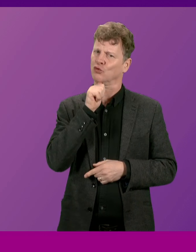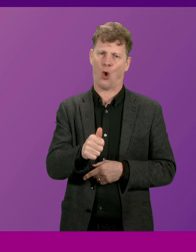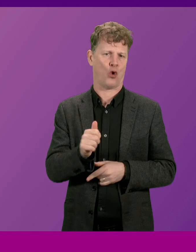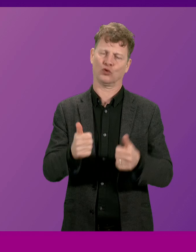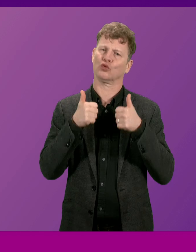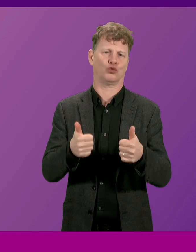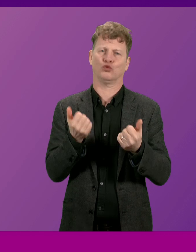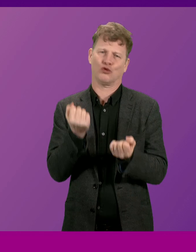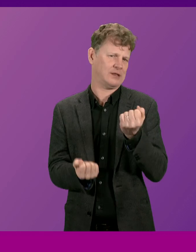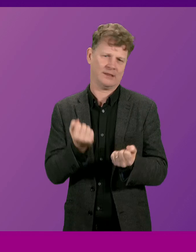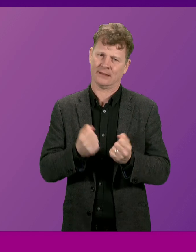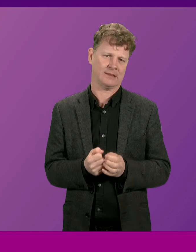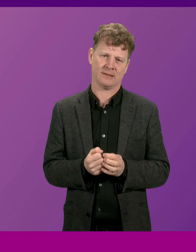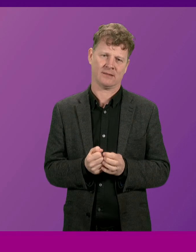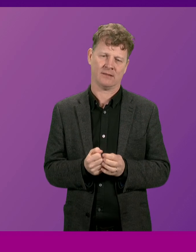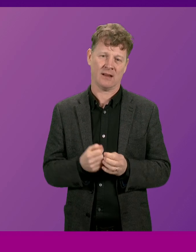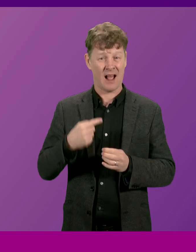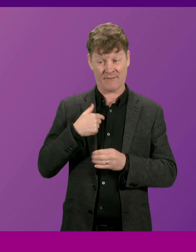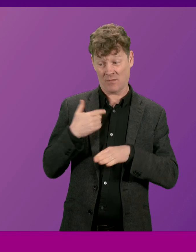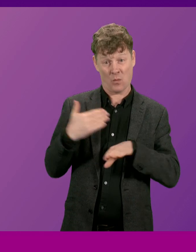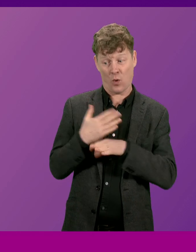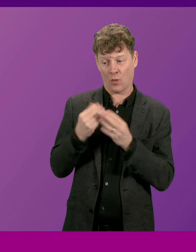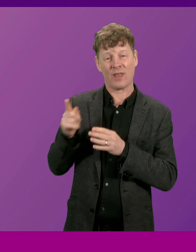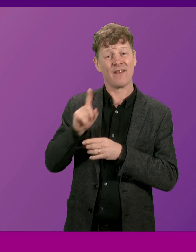I have been working with a group of female domestic abuse survivors,